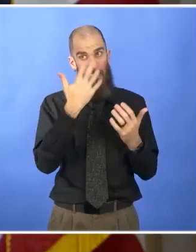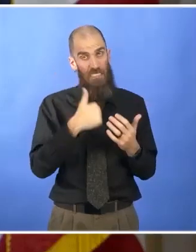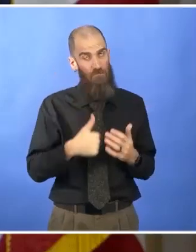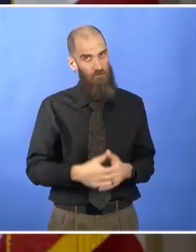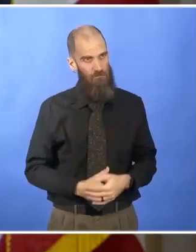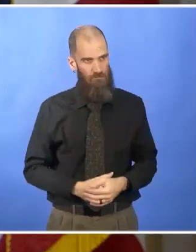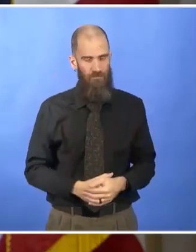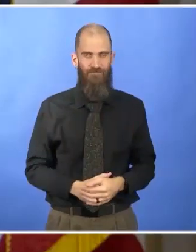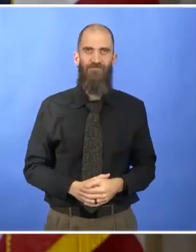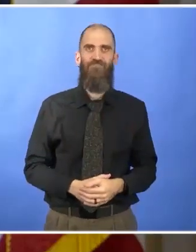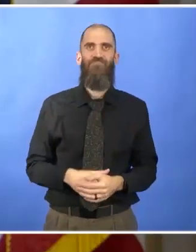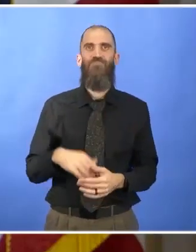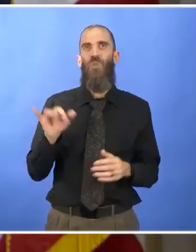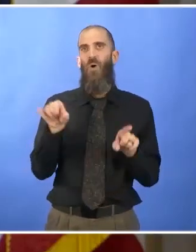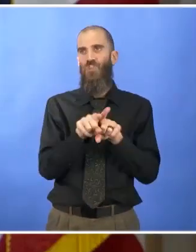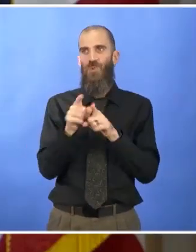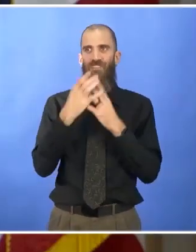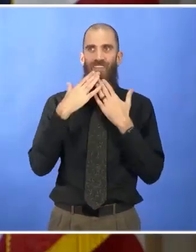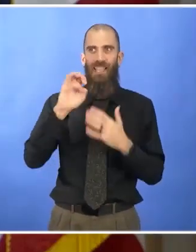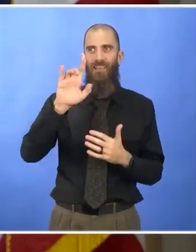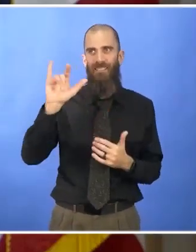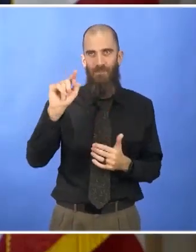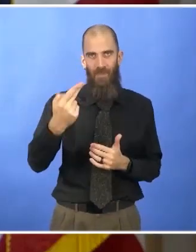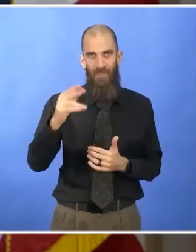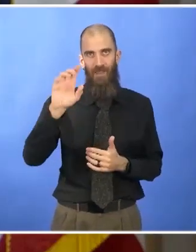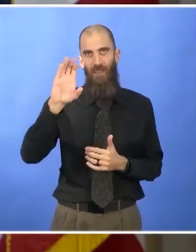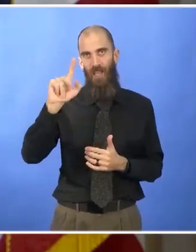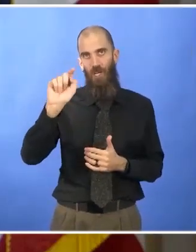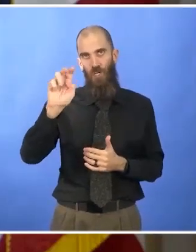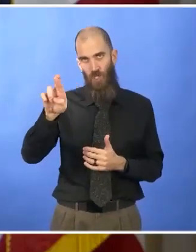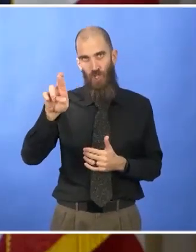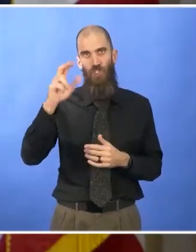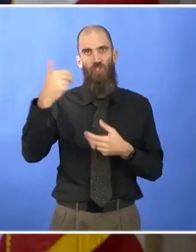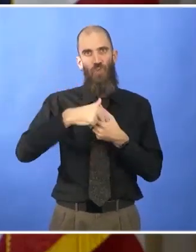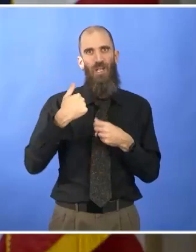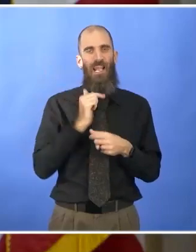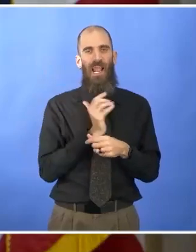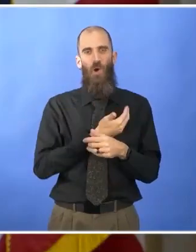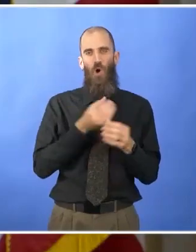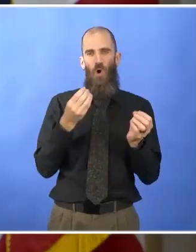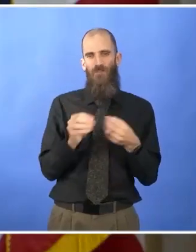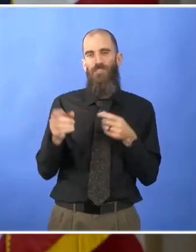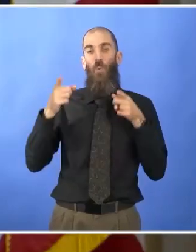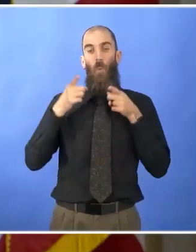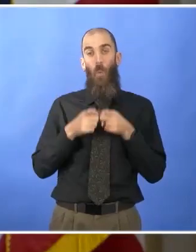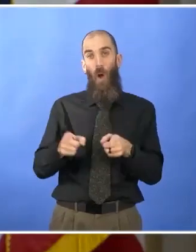OPPORTUNITY LATE. MADAM SECRETARY, WILL YOU PLEASE ANNOUNCE THE NEXT DATE FOR THE COMMISSION'S MONTHLY